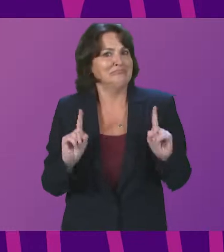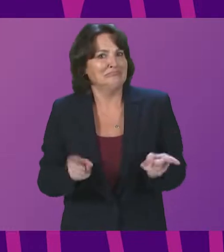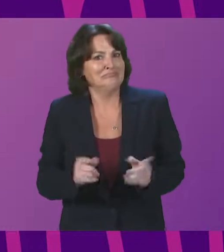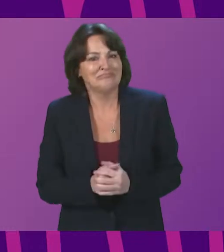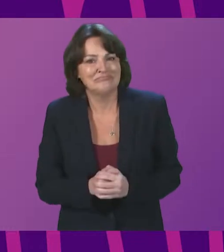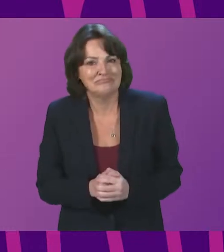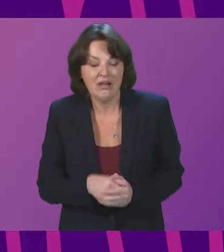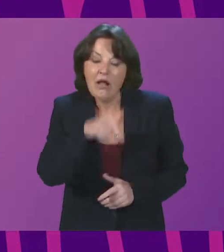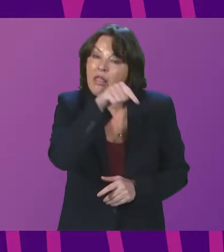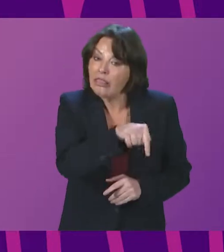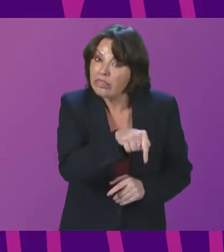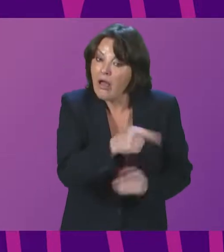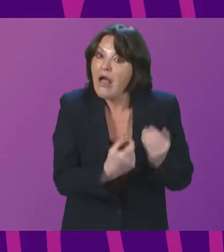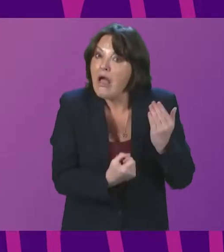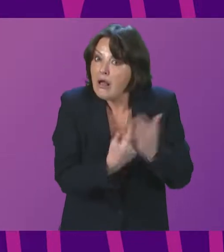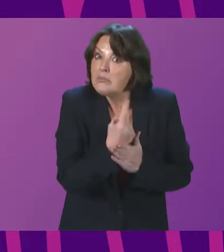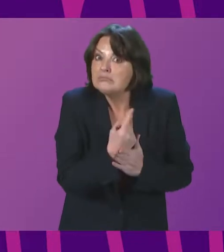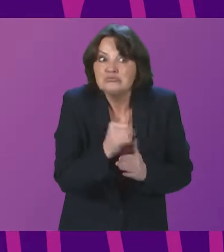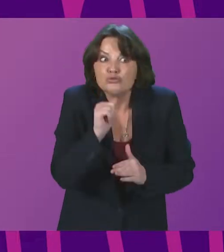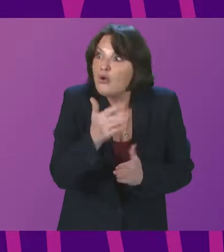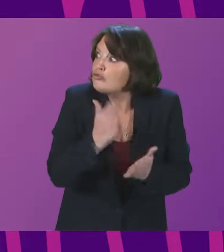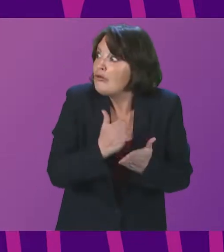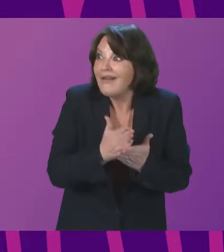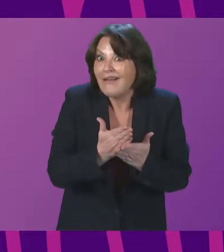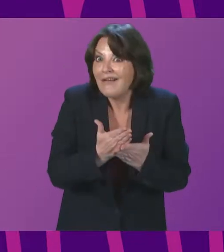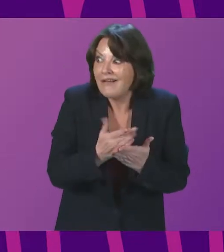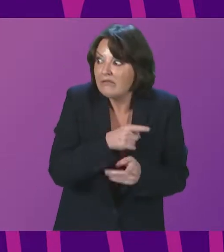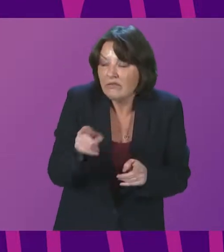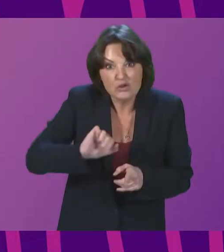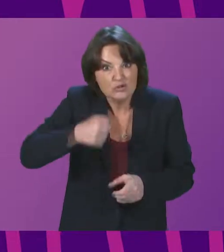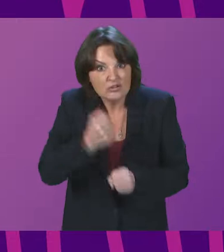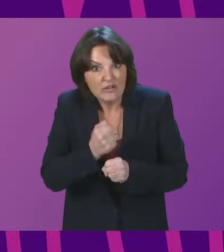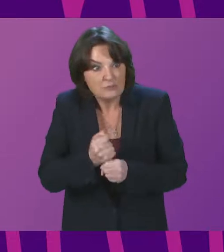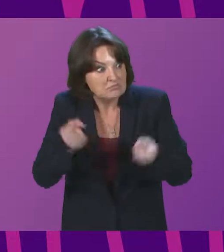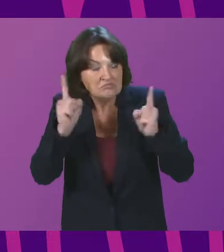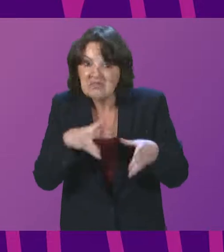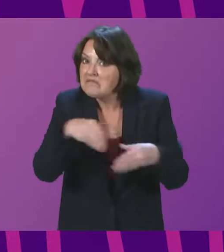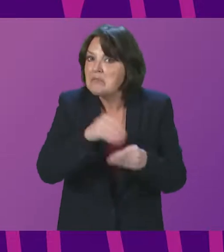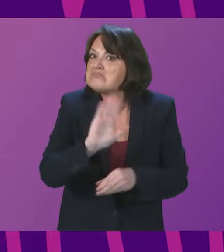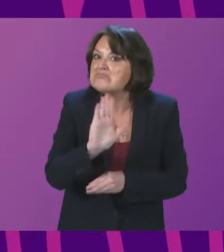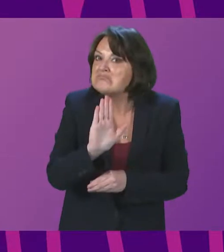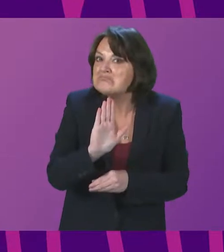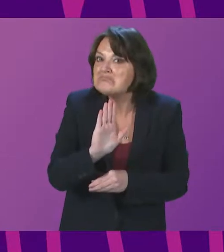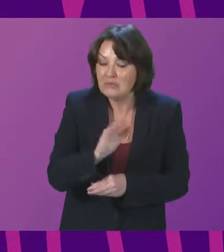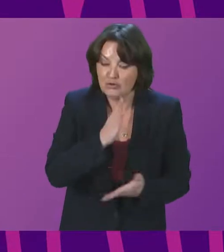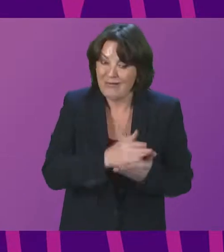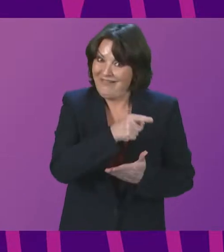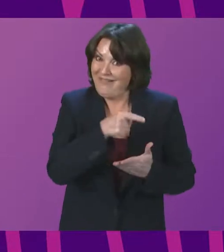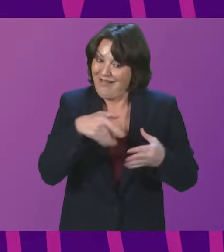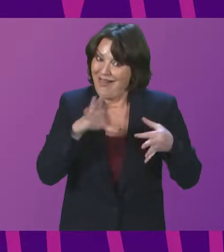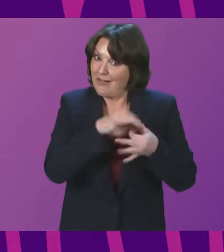That issue is not a matter for Scottish Government ministers; it is a matter for the board of